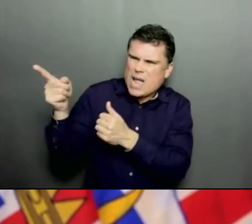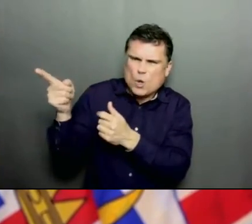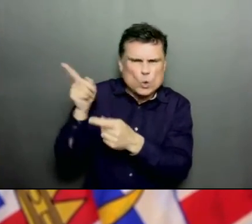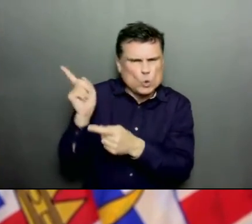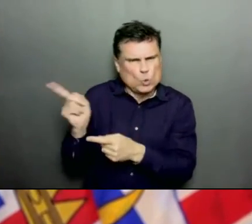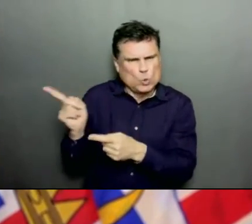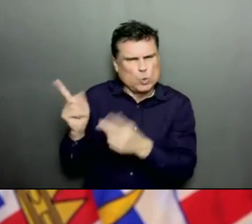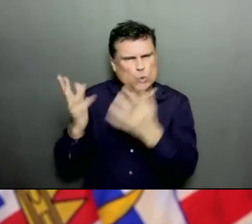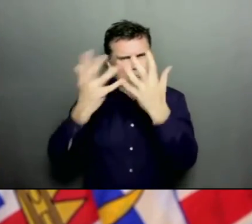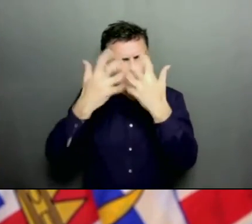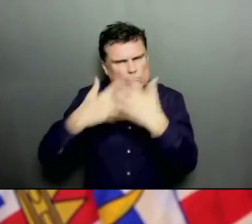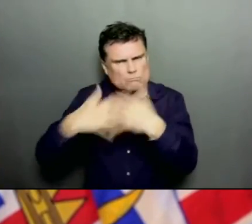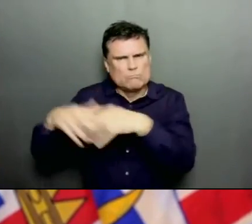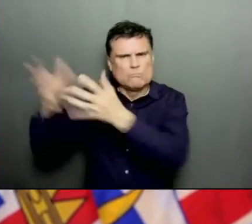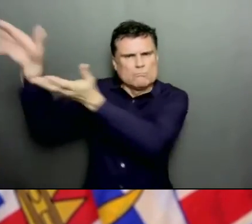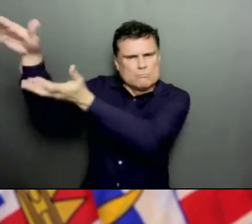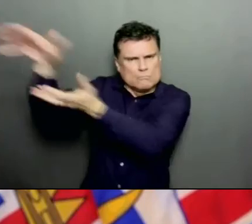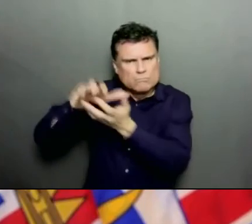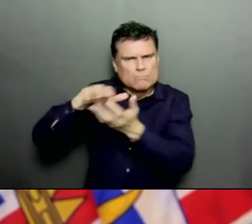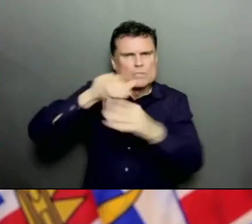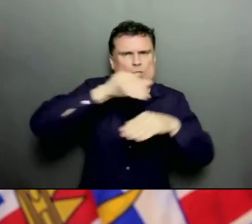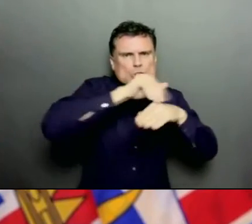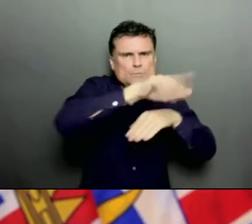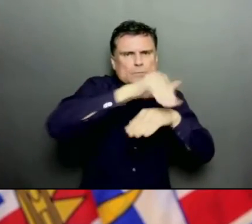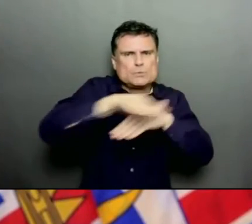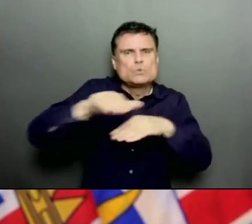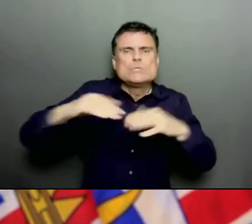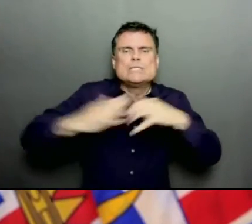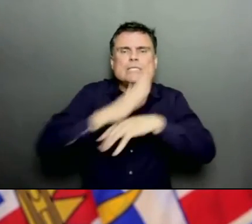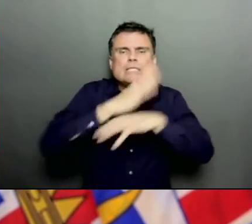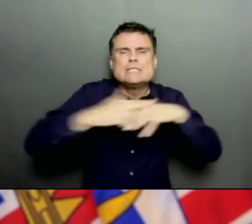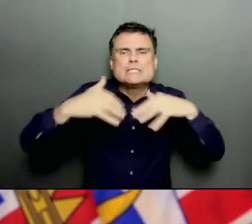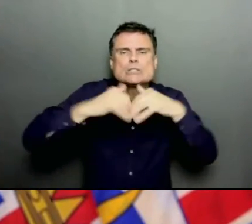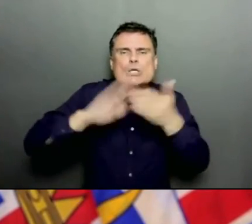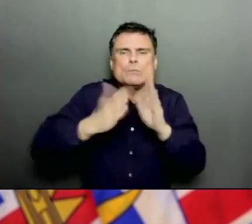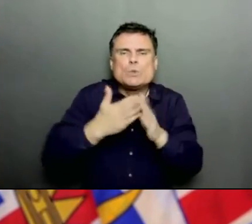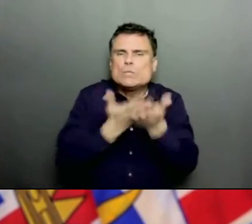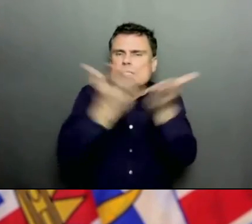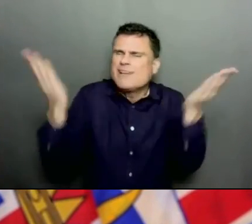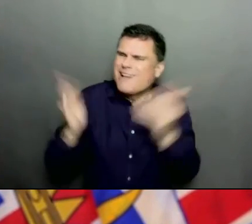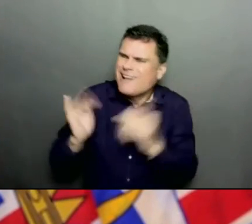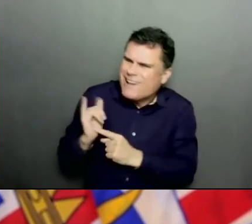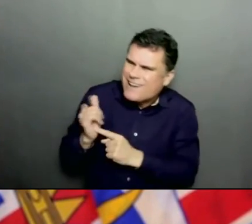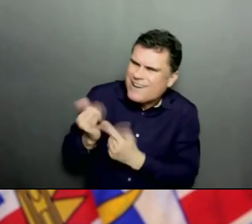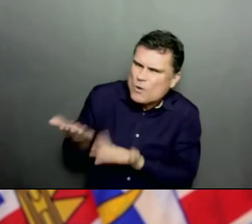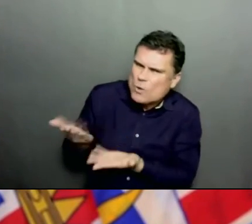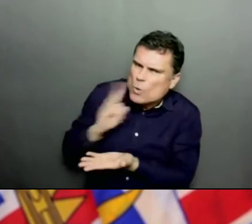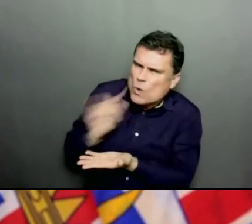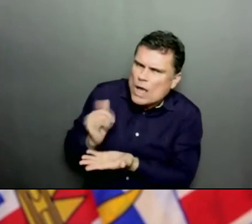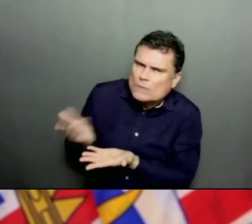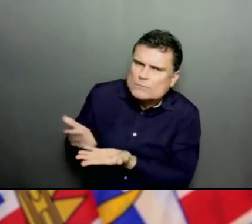The logistics are not my area of expertise. We have many people who are working on that that.